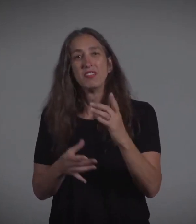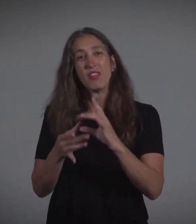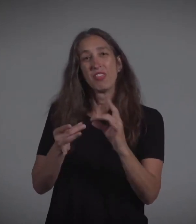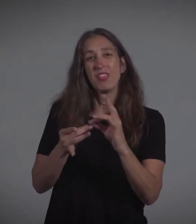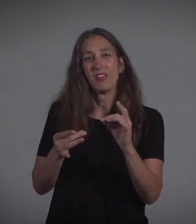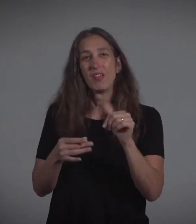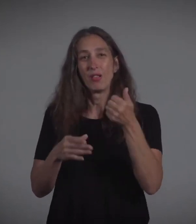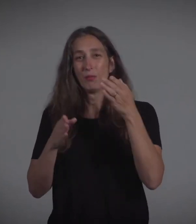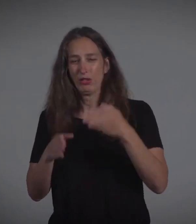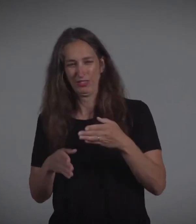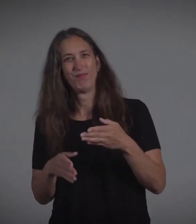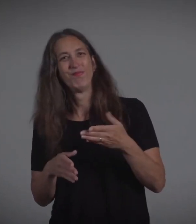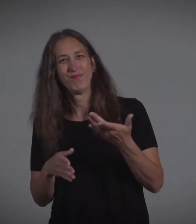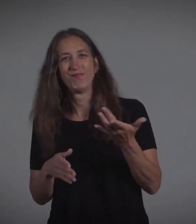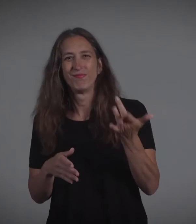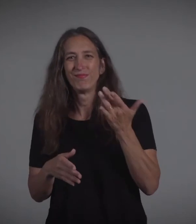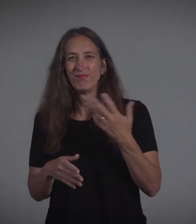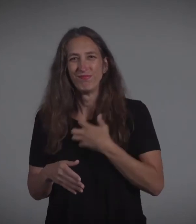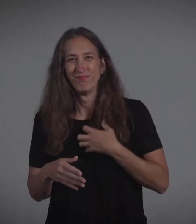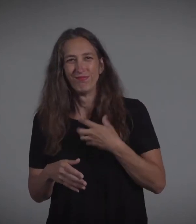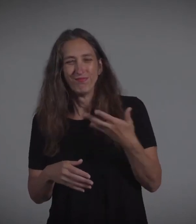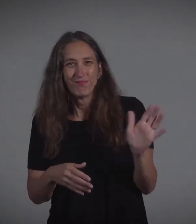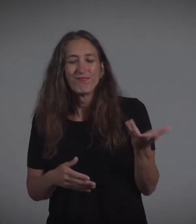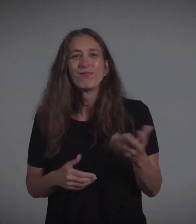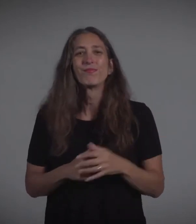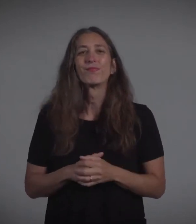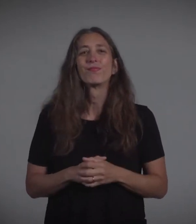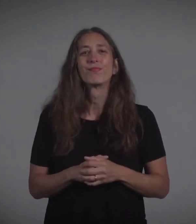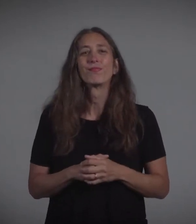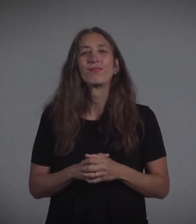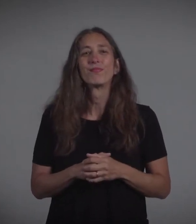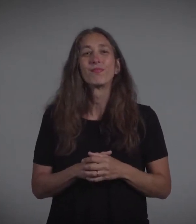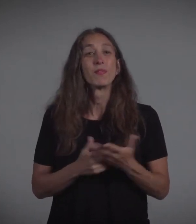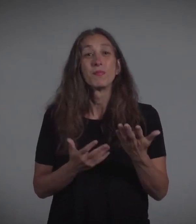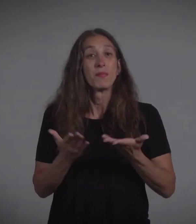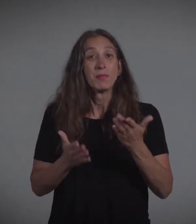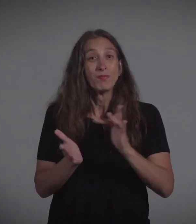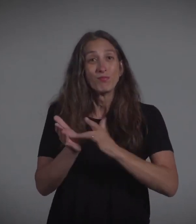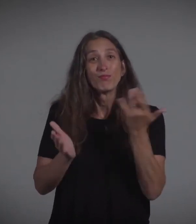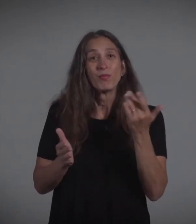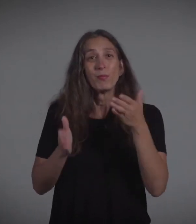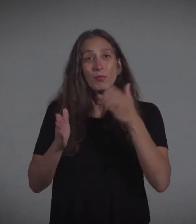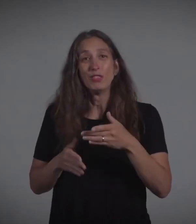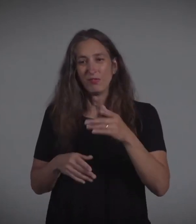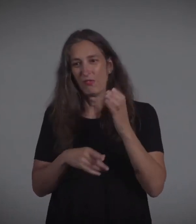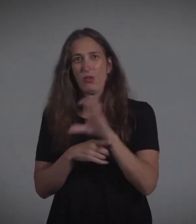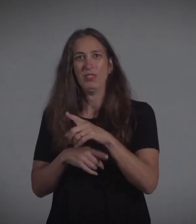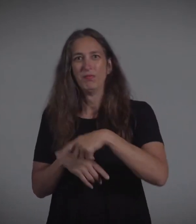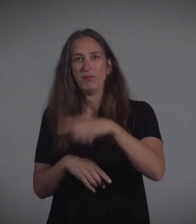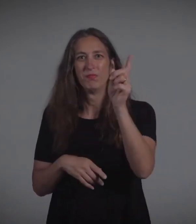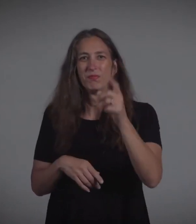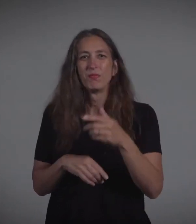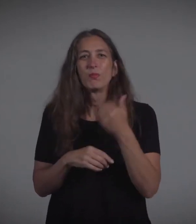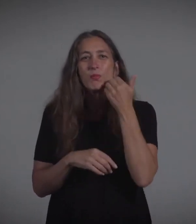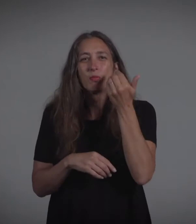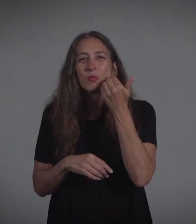The abuser may talk about sex in disgusting ways the partner doesn't like. The abuser may force their partner to have sex